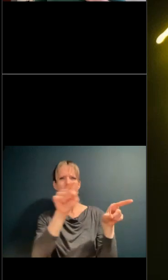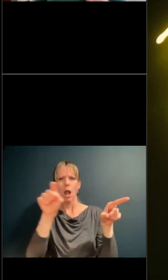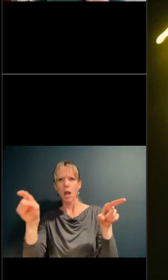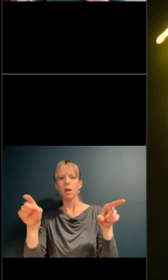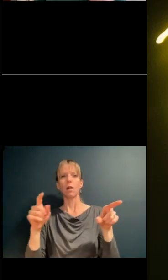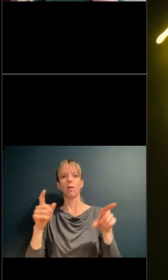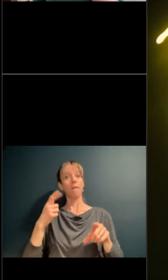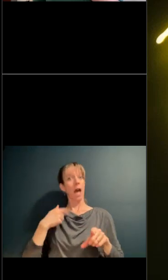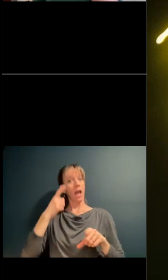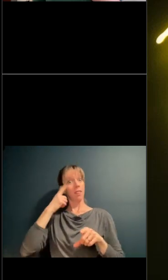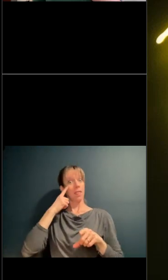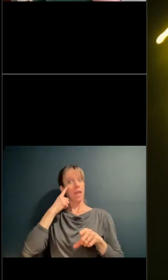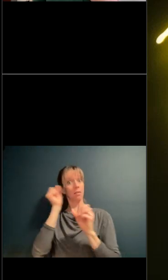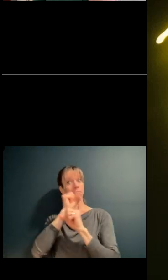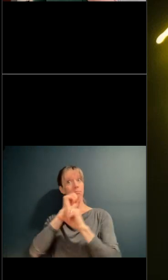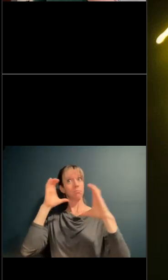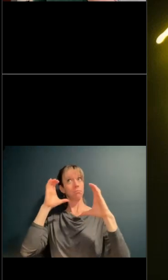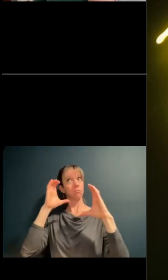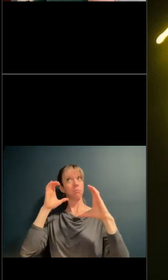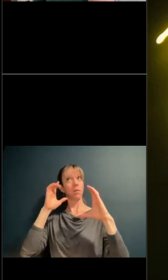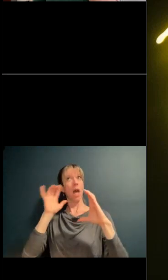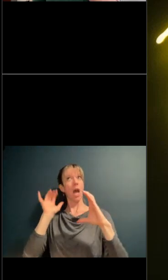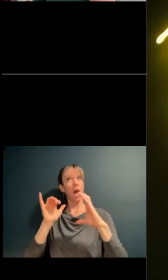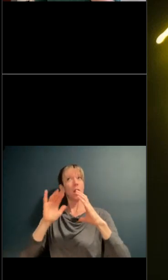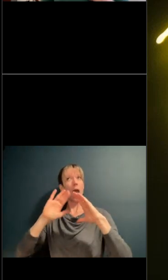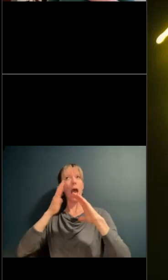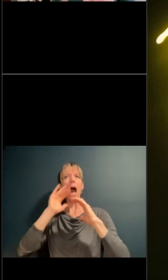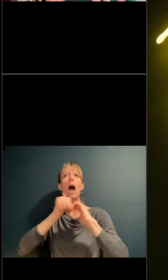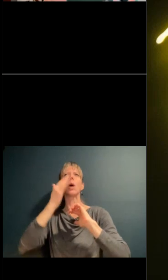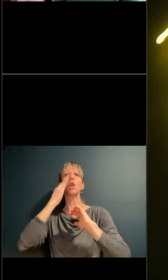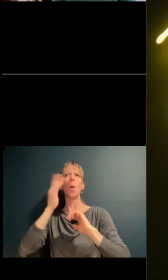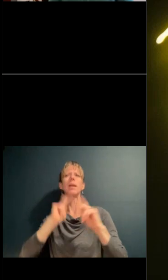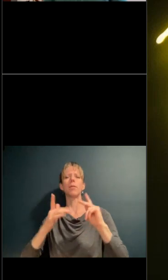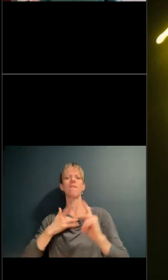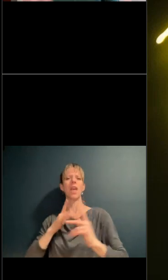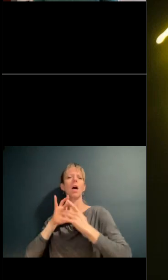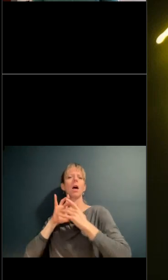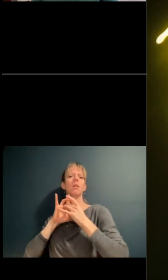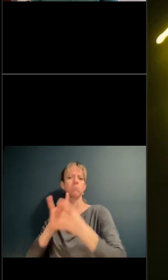belonging in, what would tell me that is the case? I imagine that will give you some of the answers